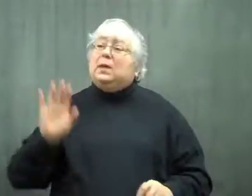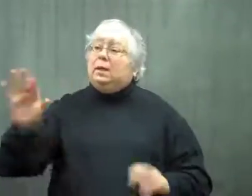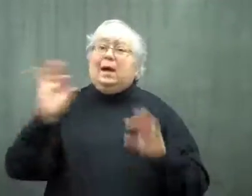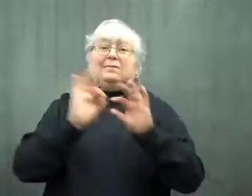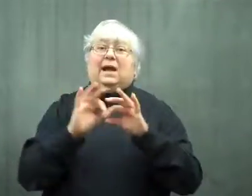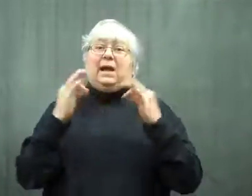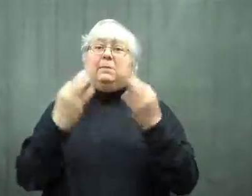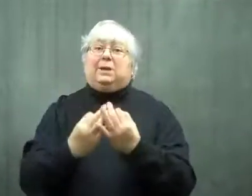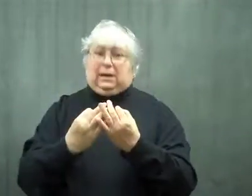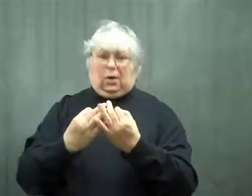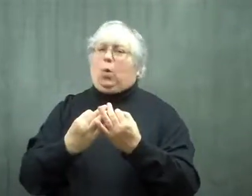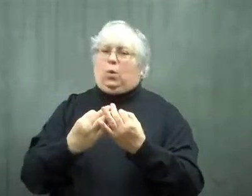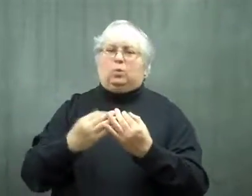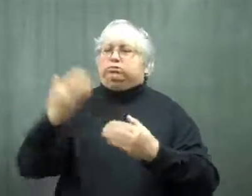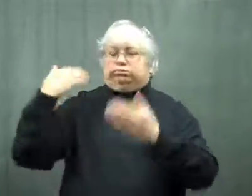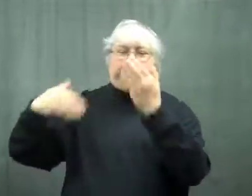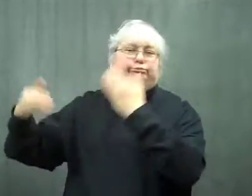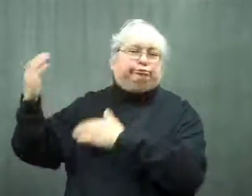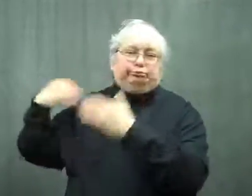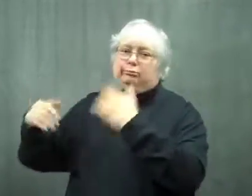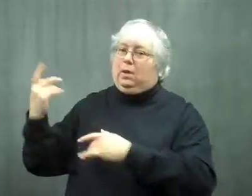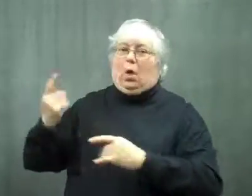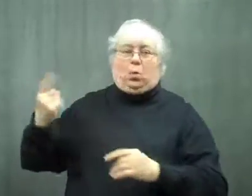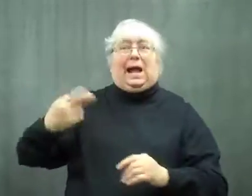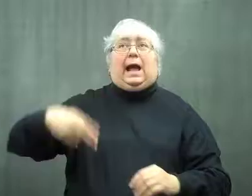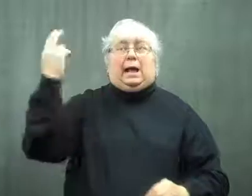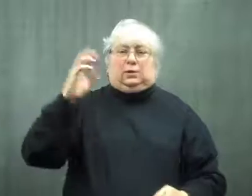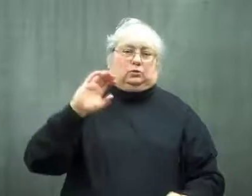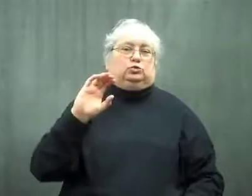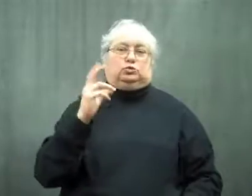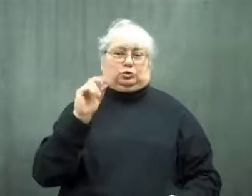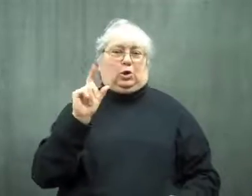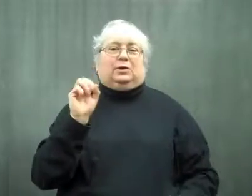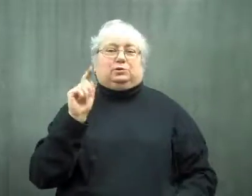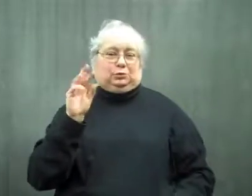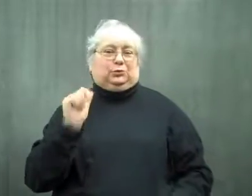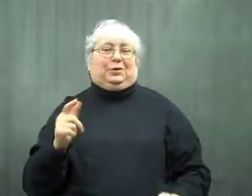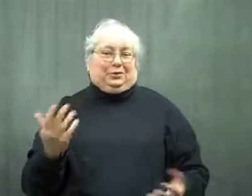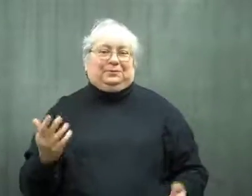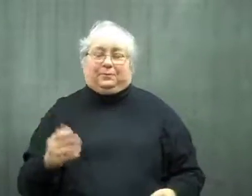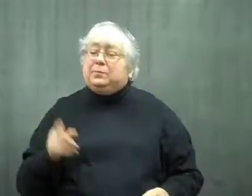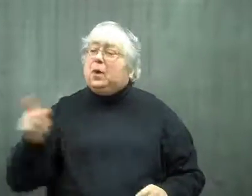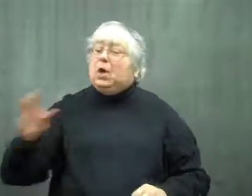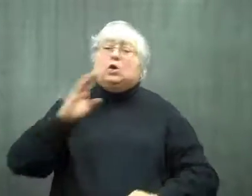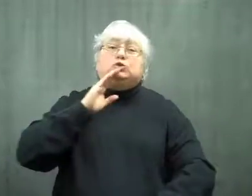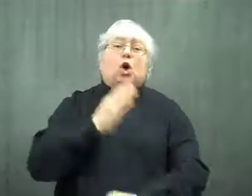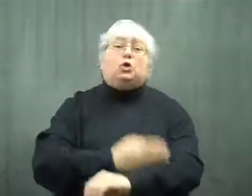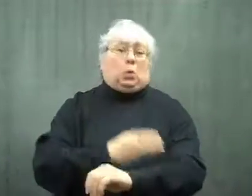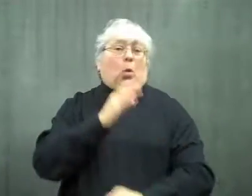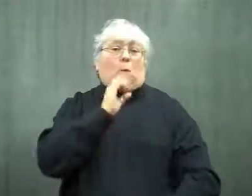Her family has a history of high cholesterol.